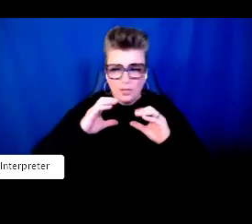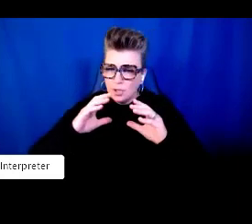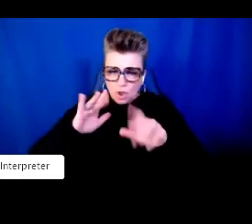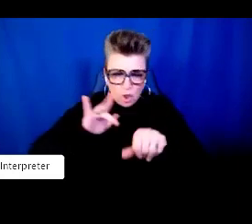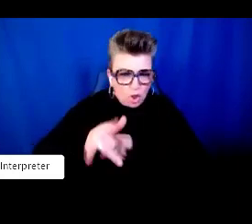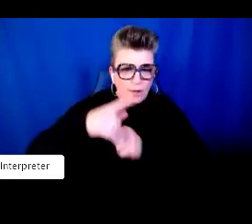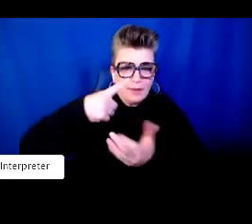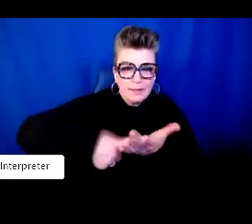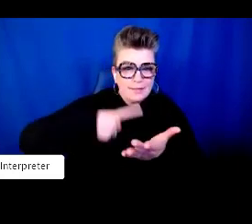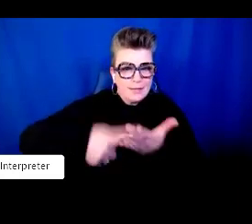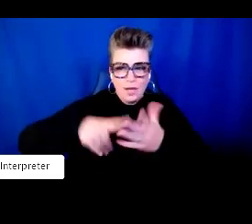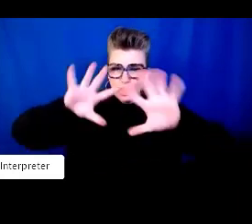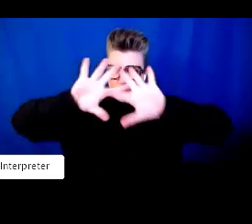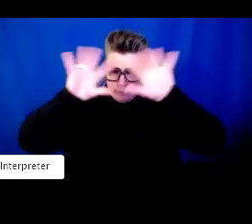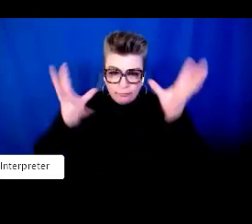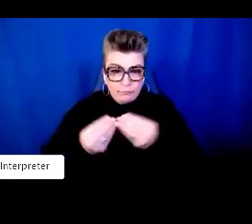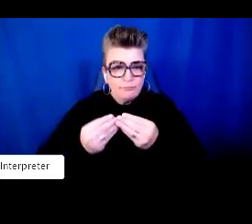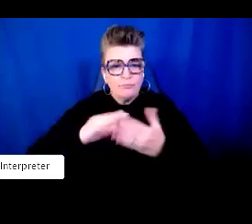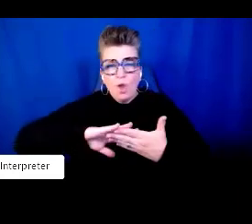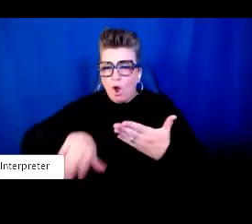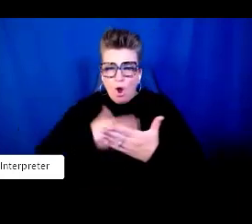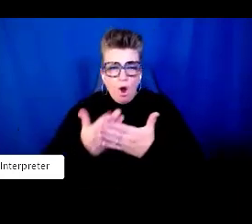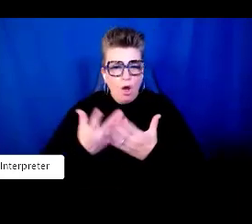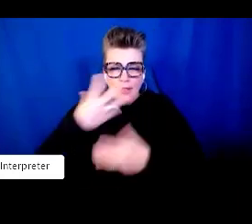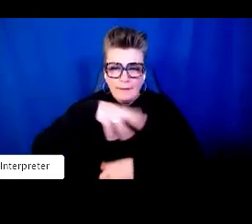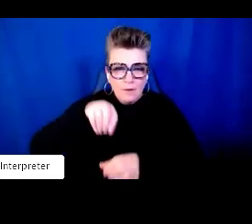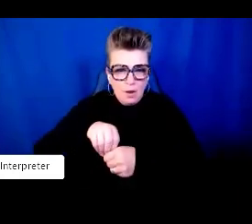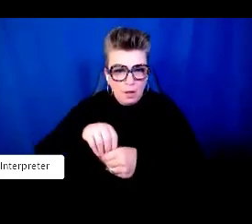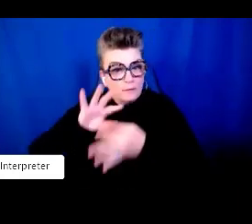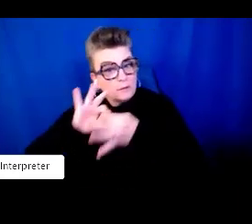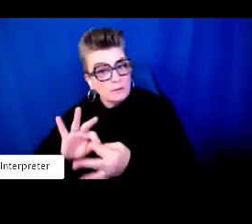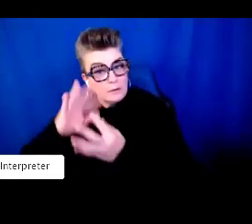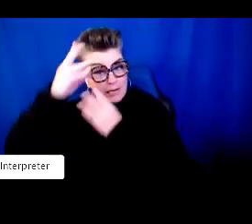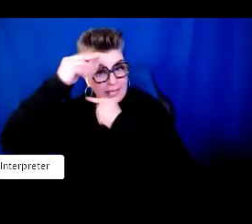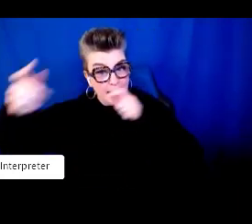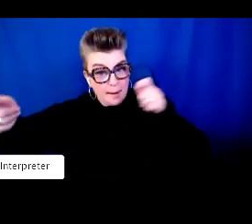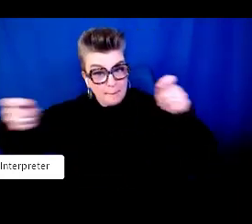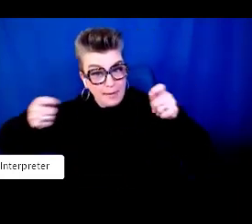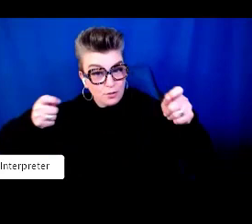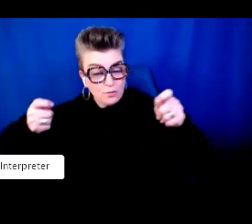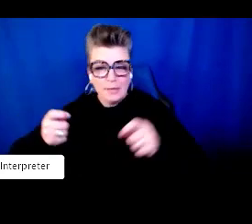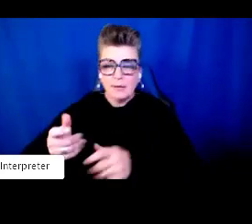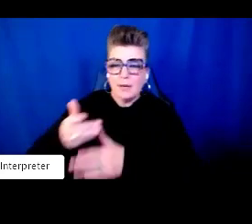about data management and sharing plans that should continue throughout the research process,